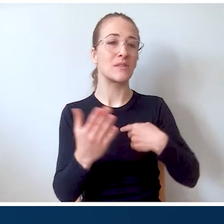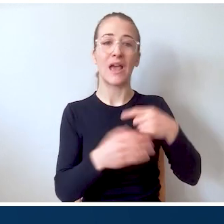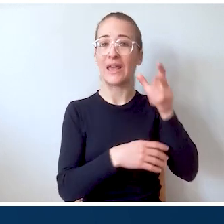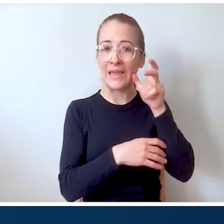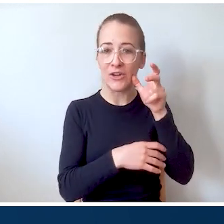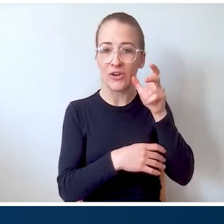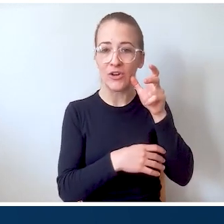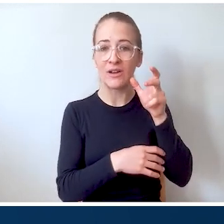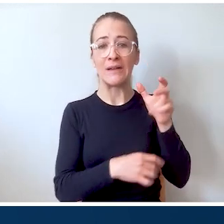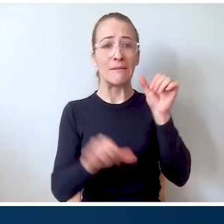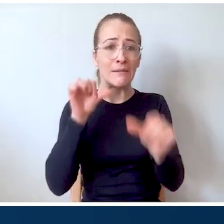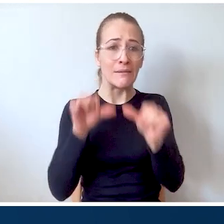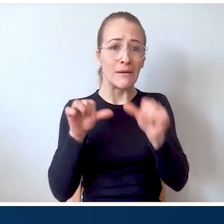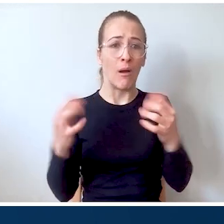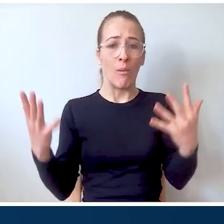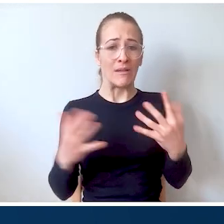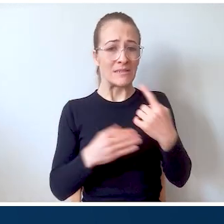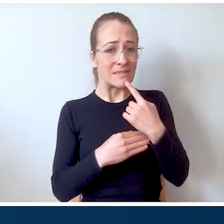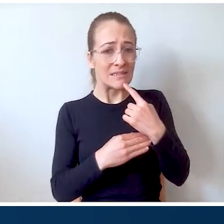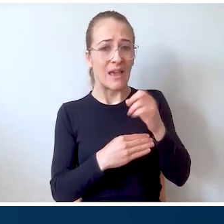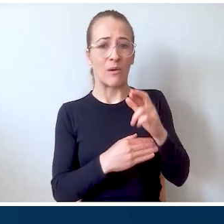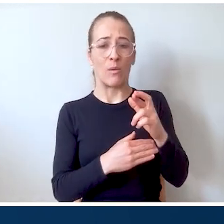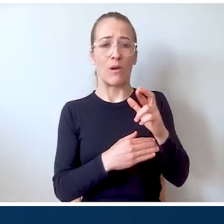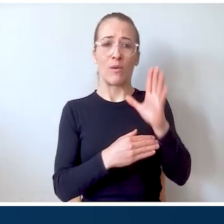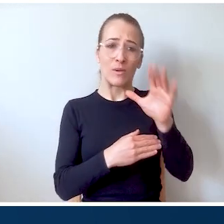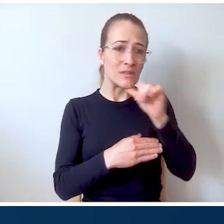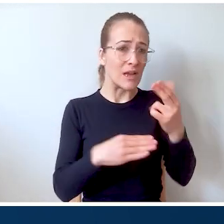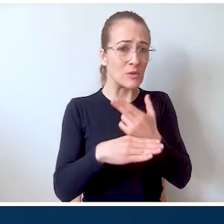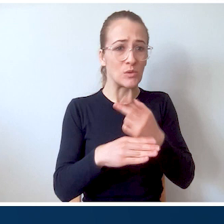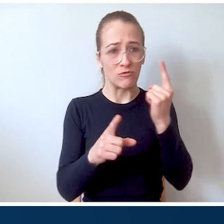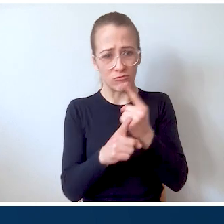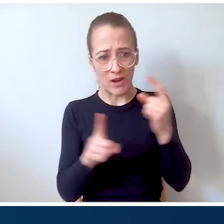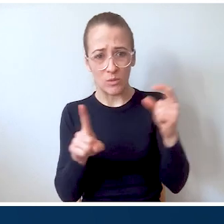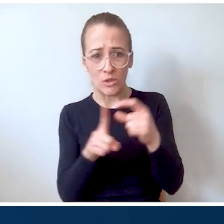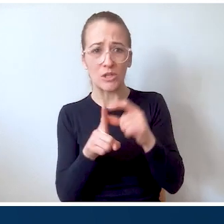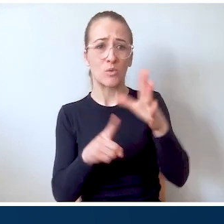I'm not really sure of what to say," or, "I'm not going to use the right words and I'm going to offend someone."